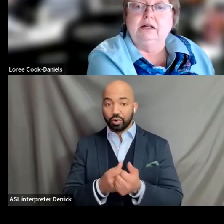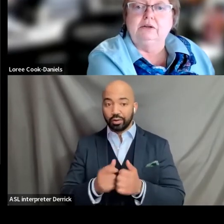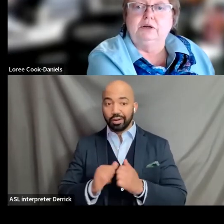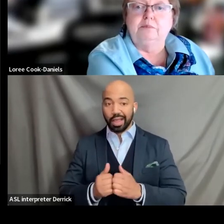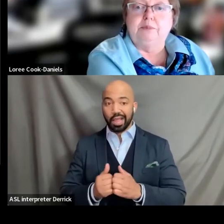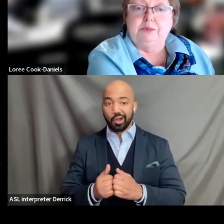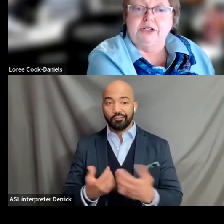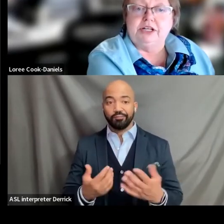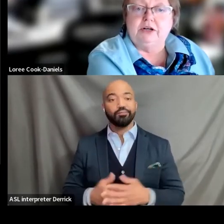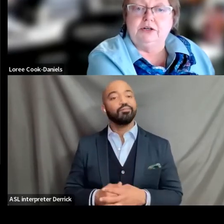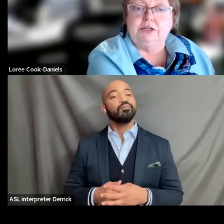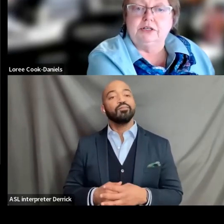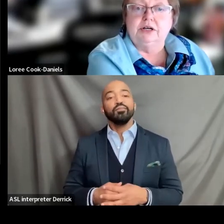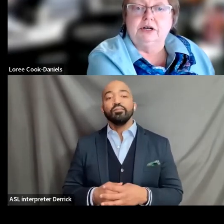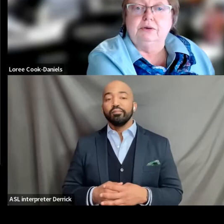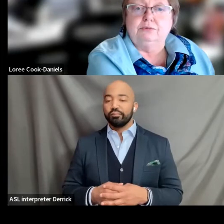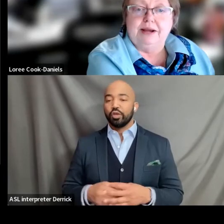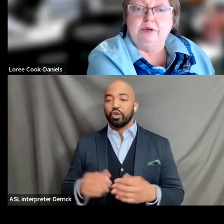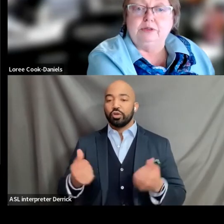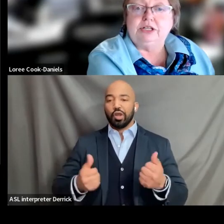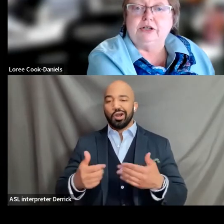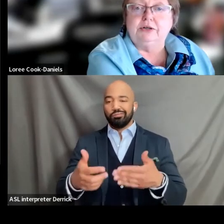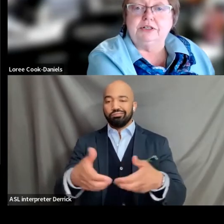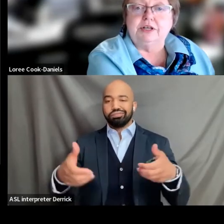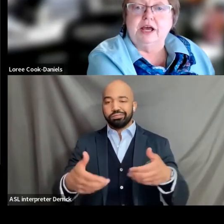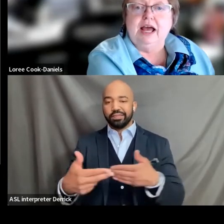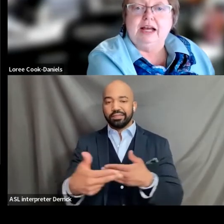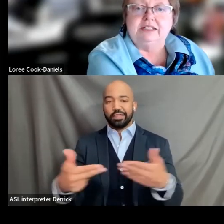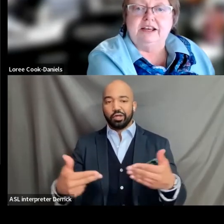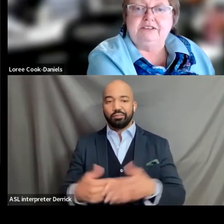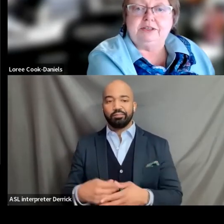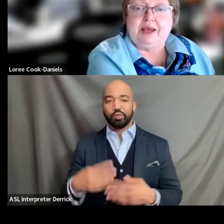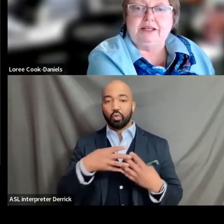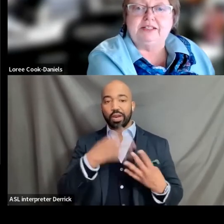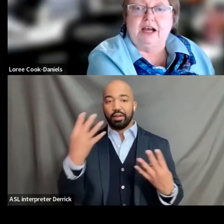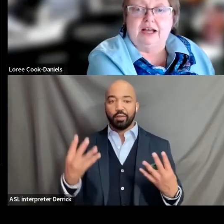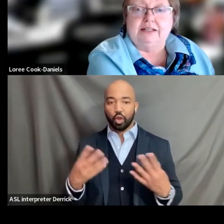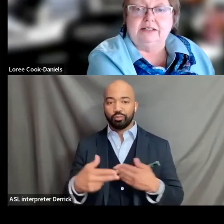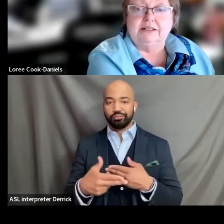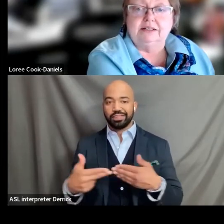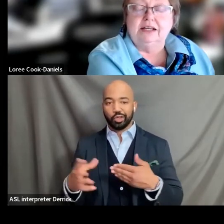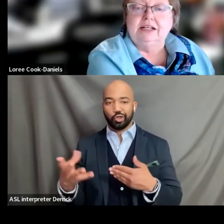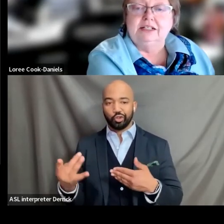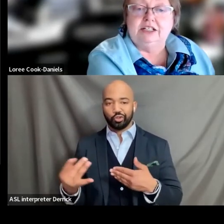include bumper stickers, rainbow stickers and safe space signs.